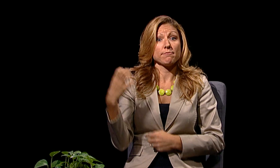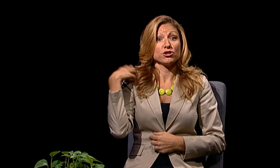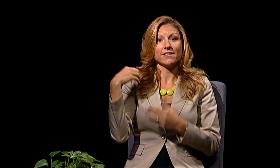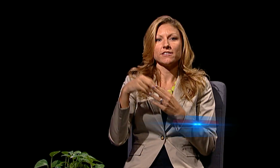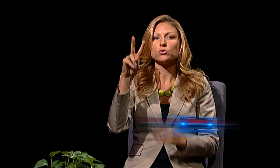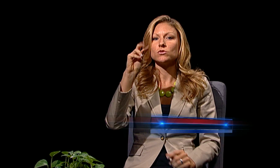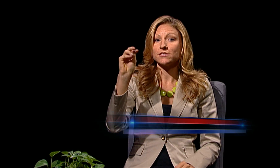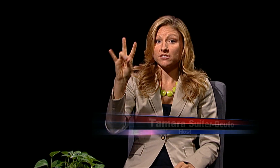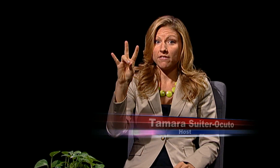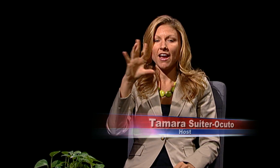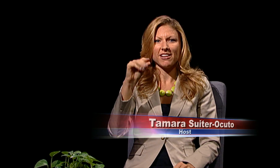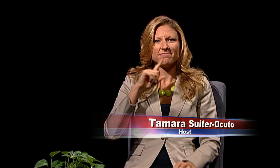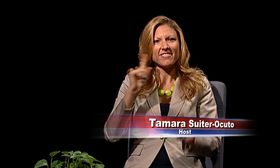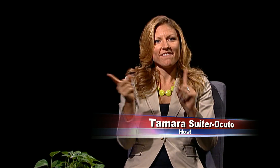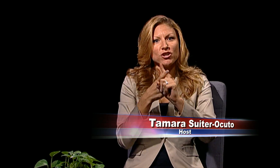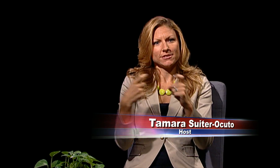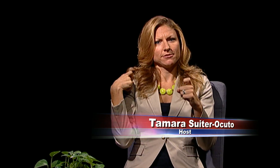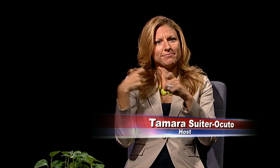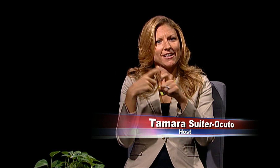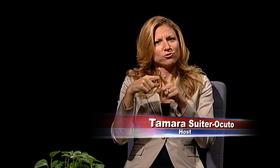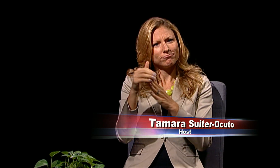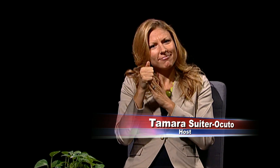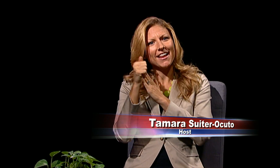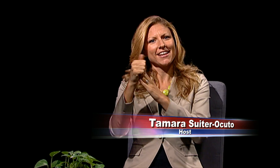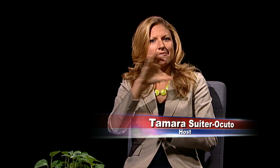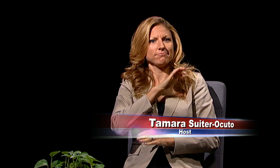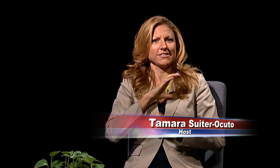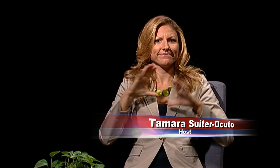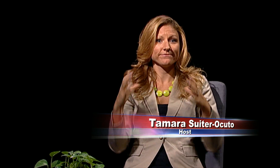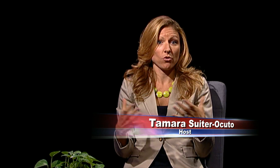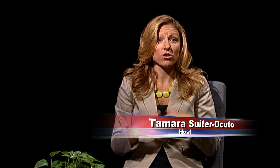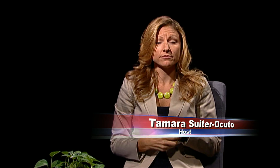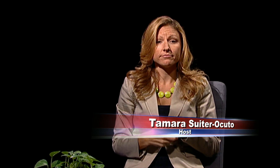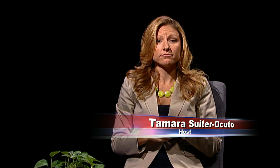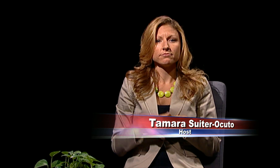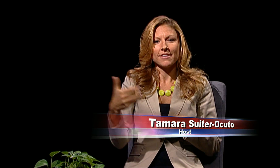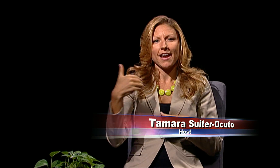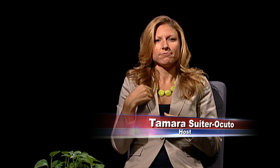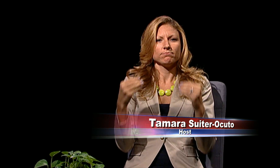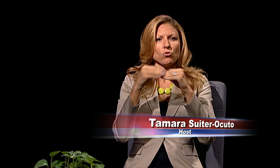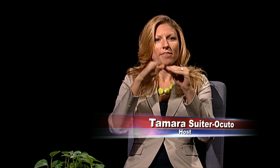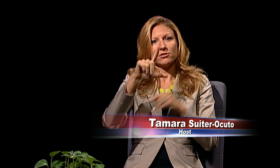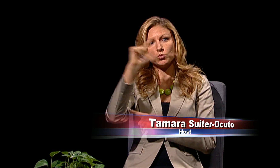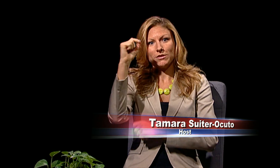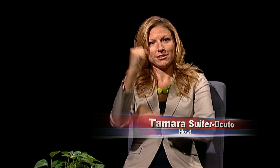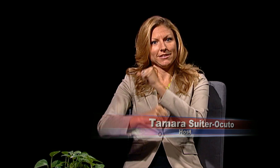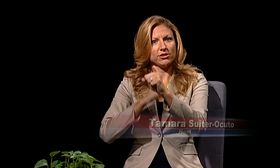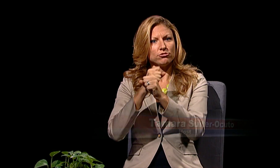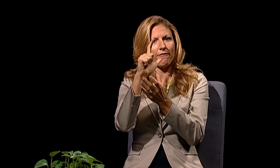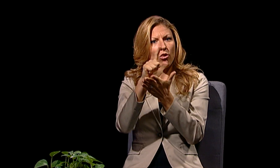HE BECAME CHIEF OF POLICE IN 2007, AND IS THE FIRST HISPANIC TO LEAD THE POLICE FORCE.